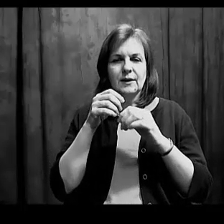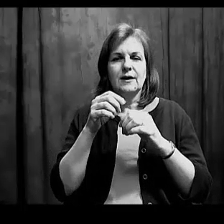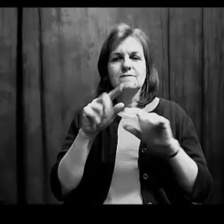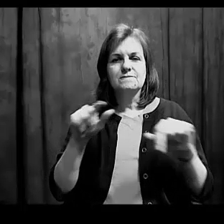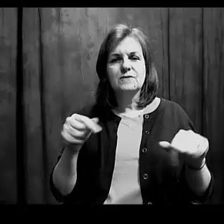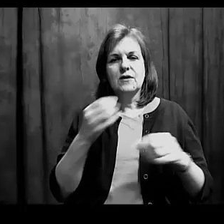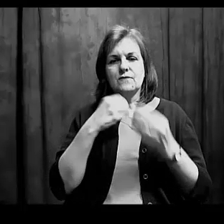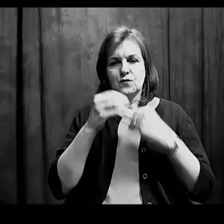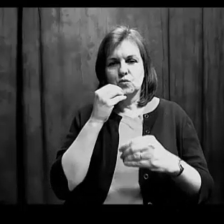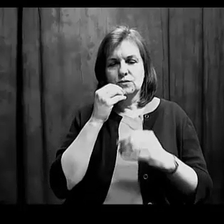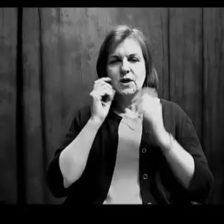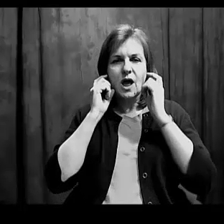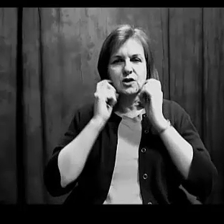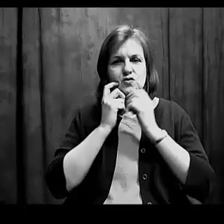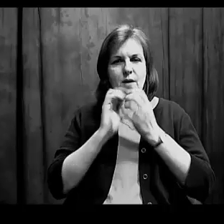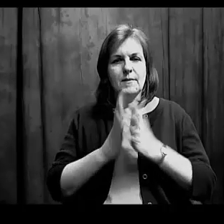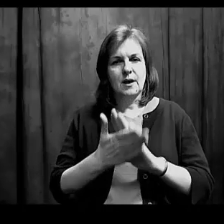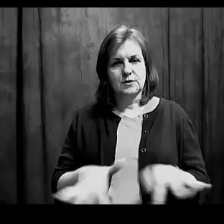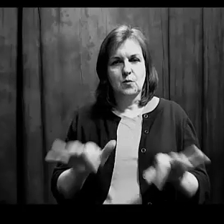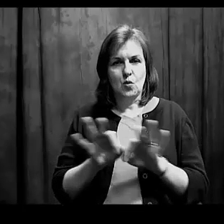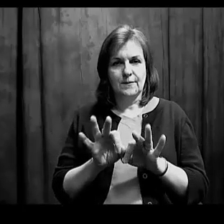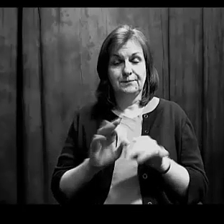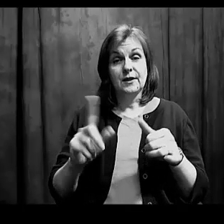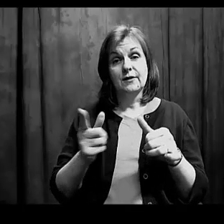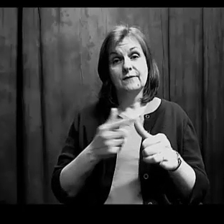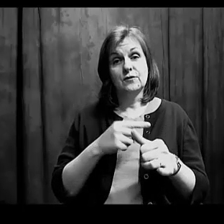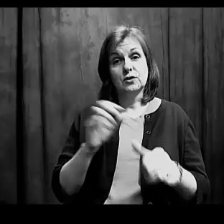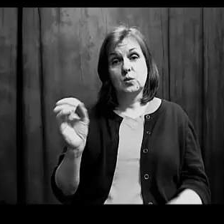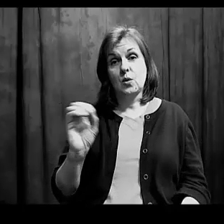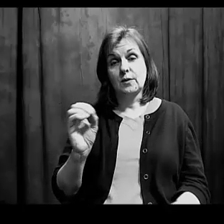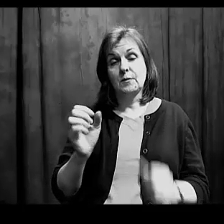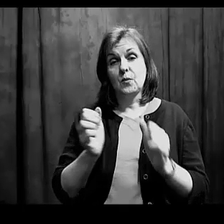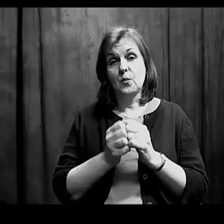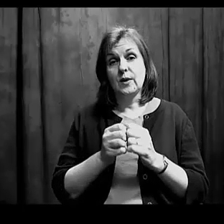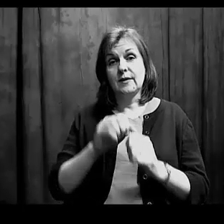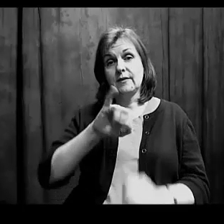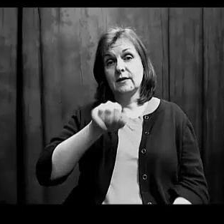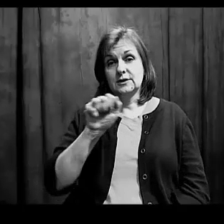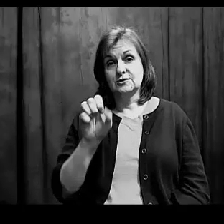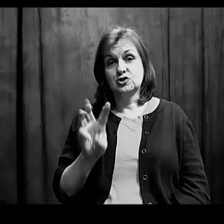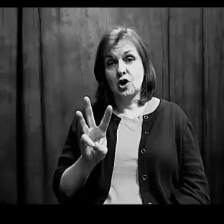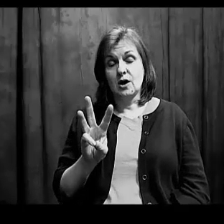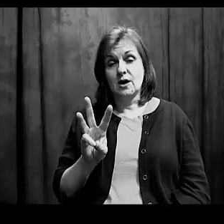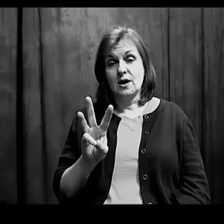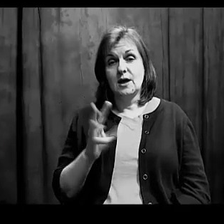becomes really important so the first organism that we see with jaws